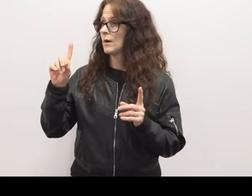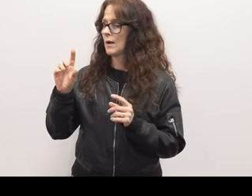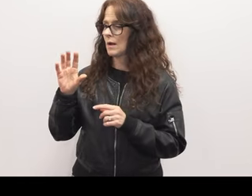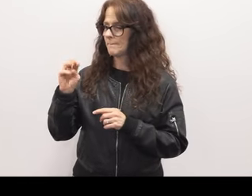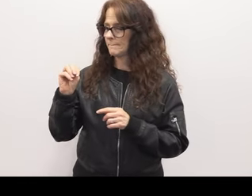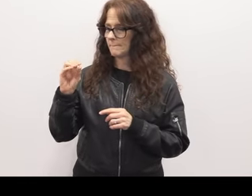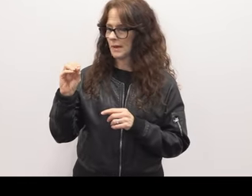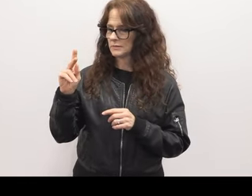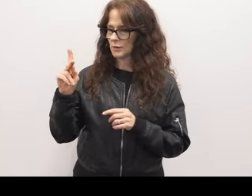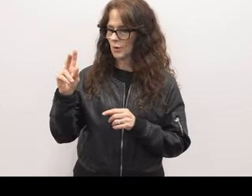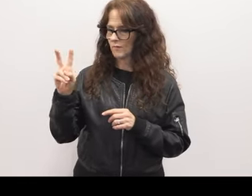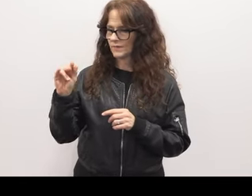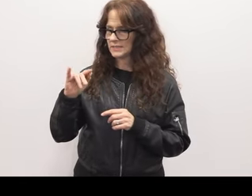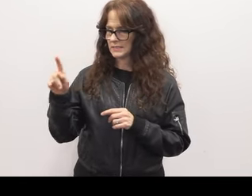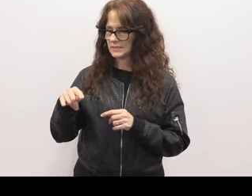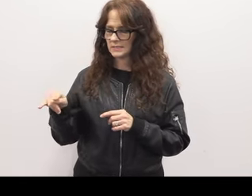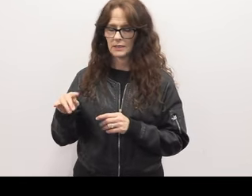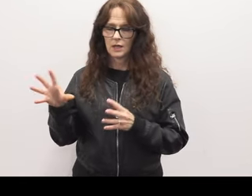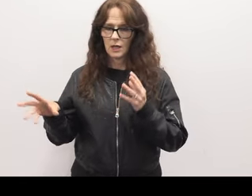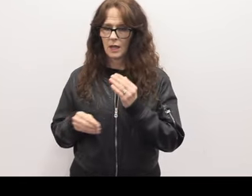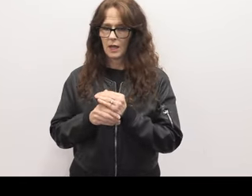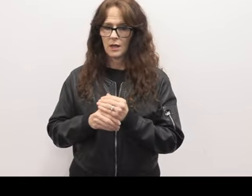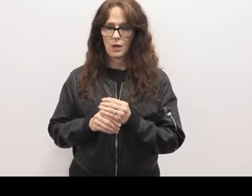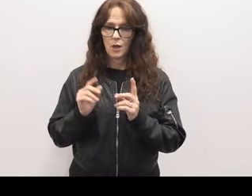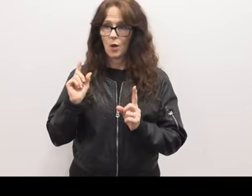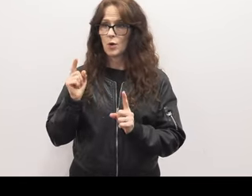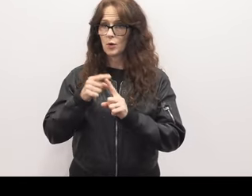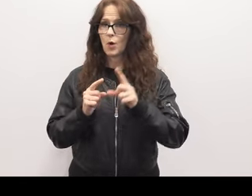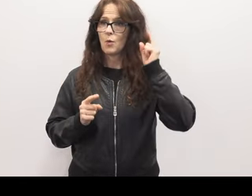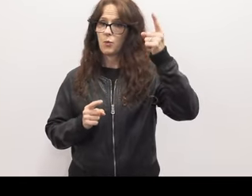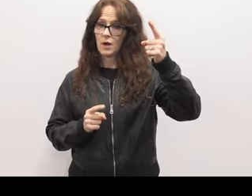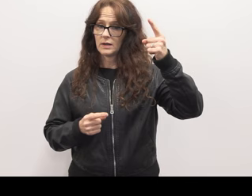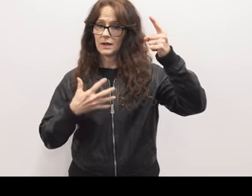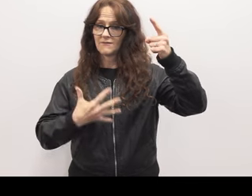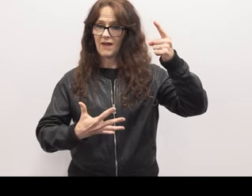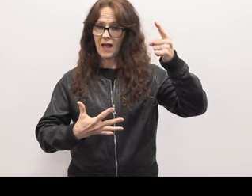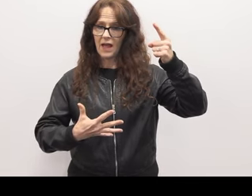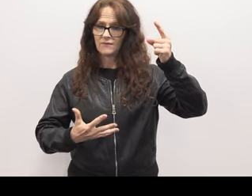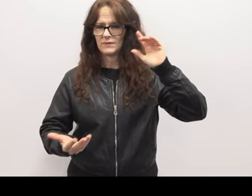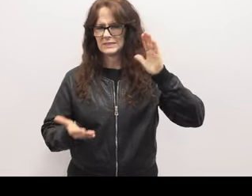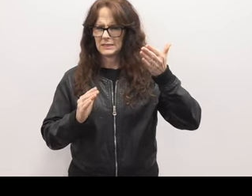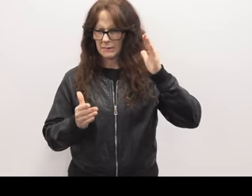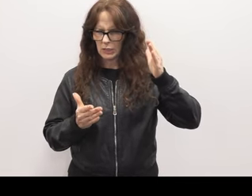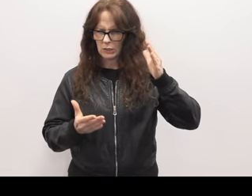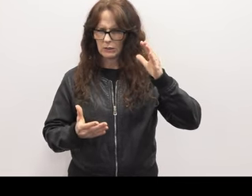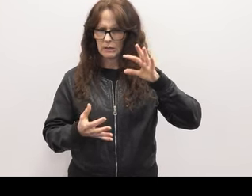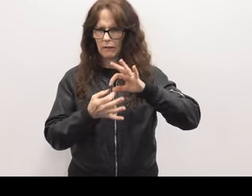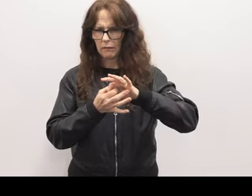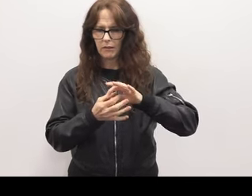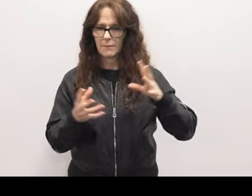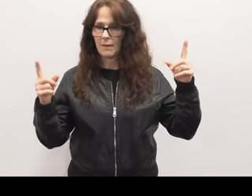just when you think about goal one and five kind of together, 'cause they're obviously are linked just, you know, not to overcomplicate things,